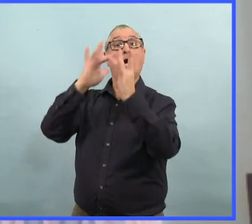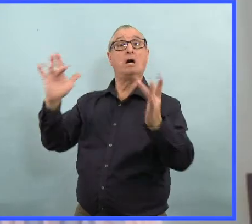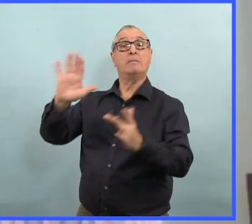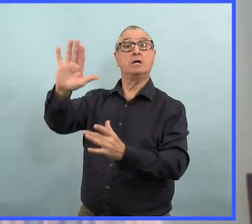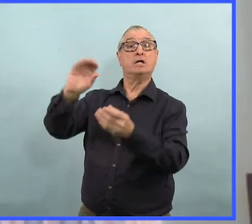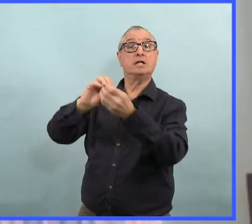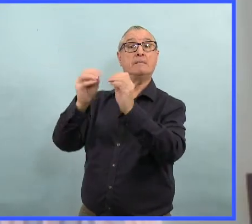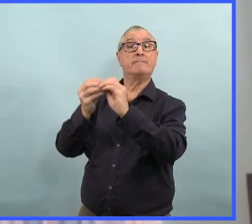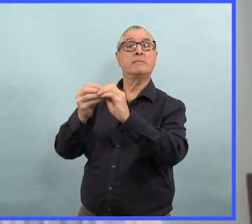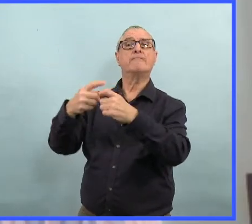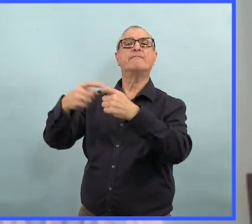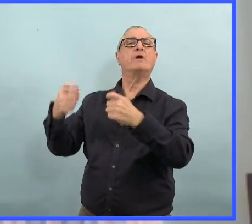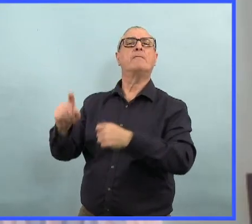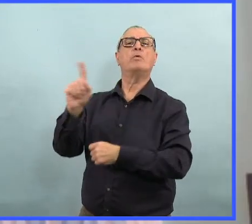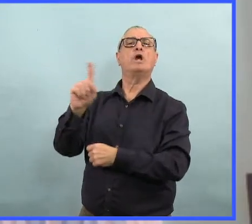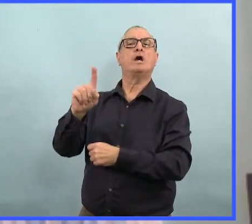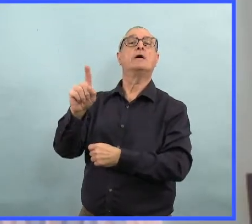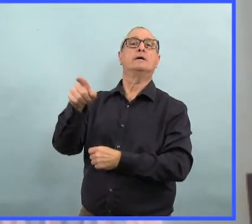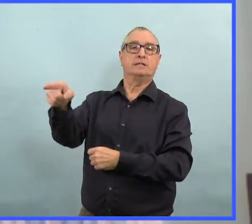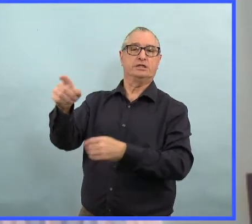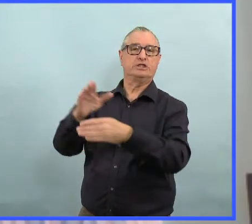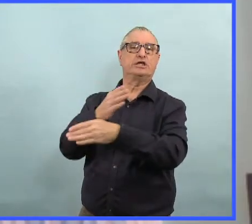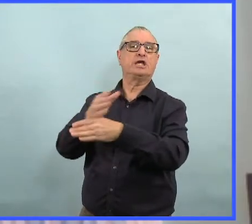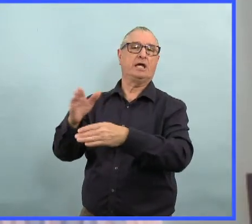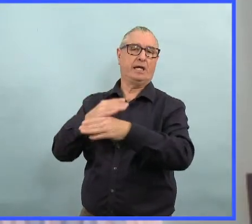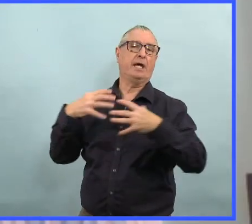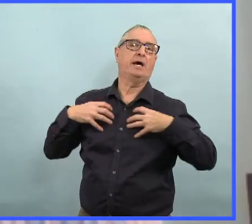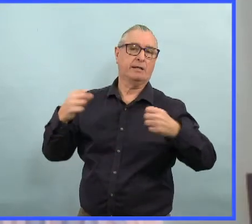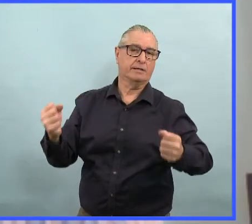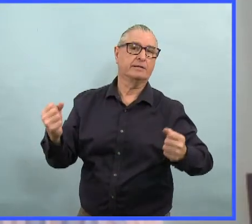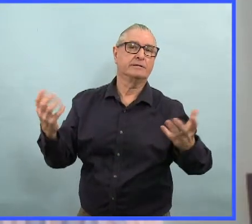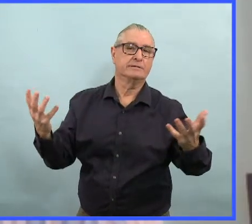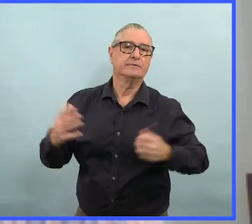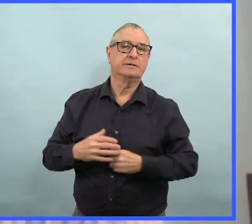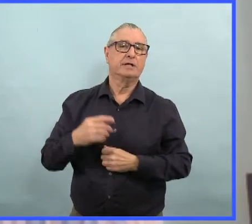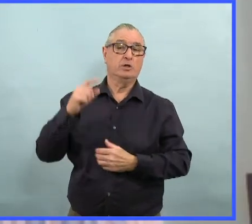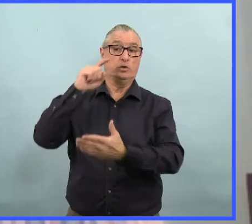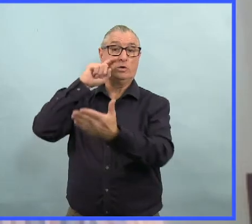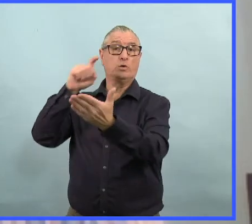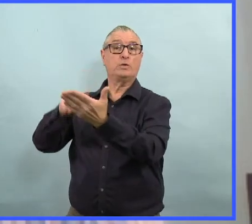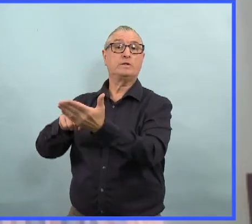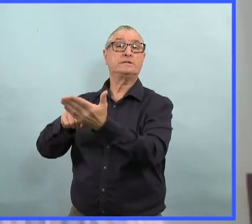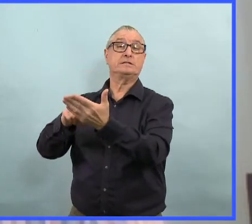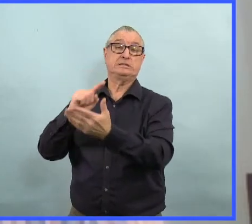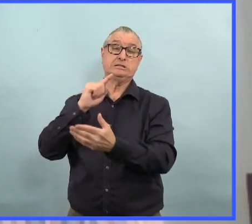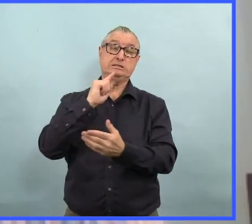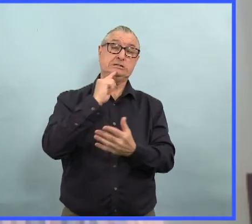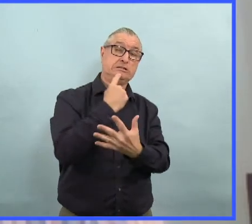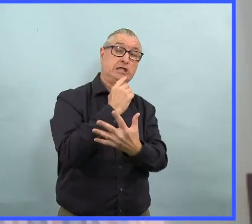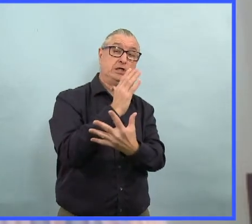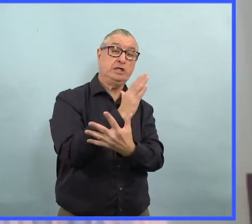this pandemic that the risk of severe outcomes in younger manitobans is is much less than others